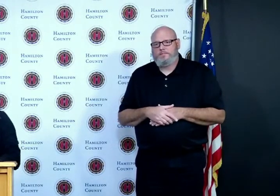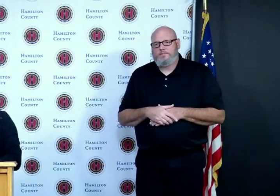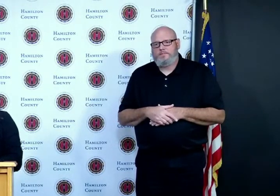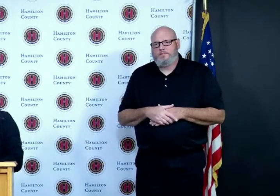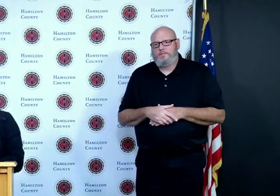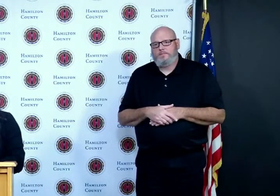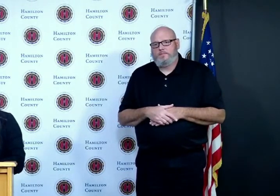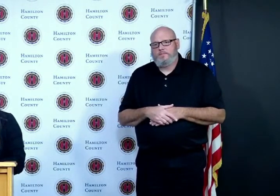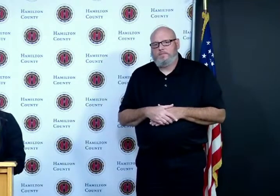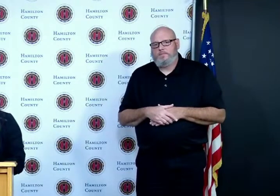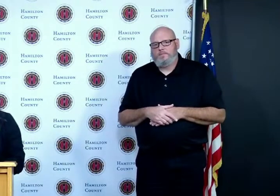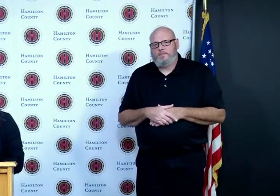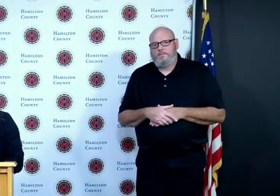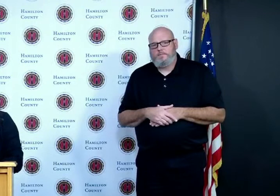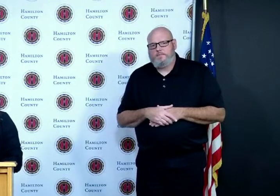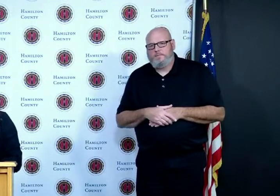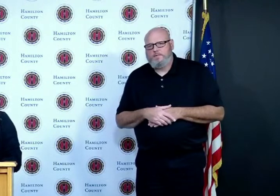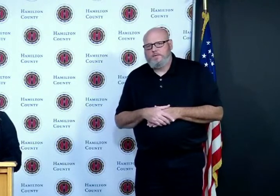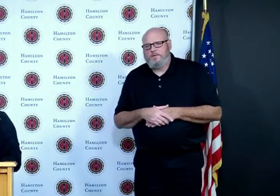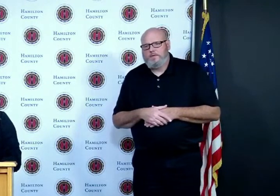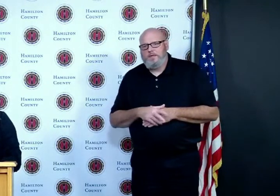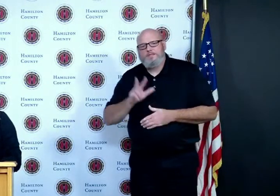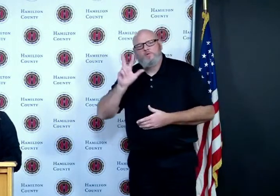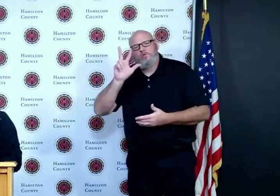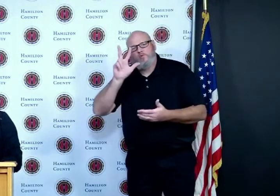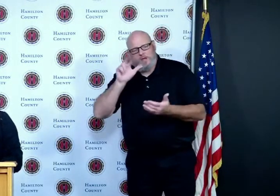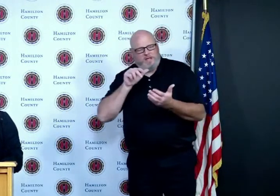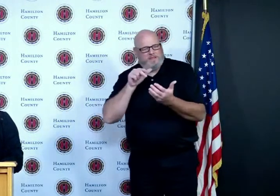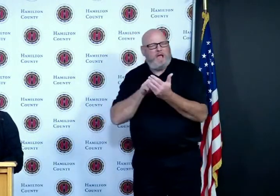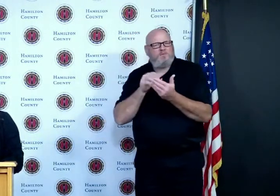them it's called the PRC it's called the Prevention Retention Contingency